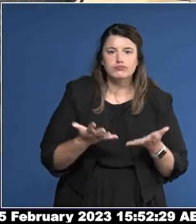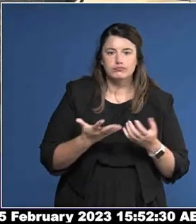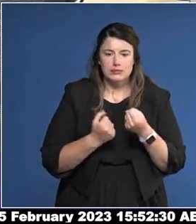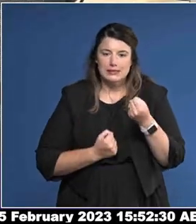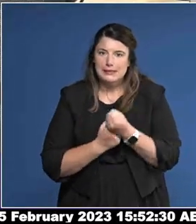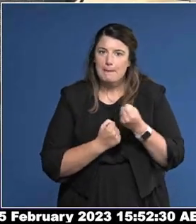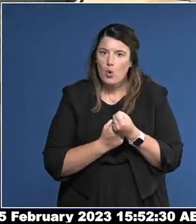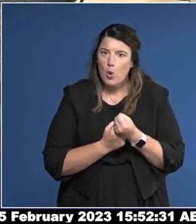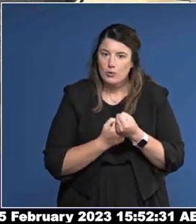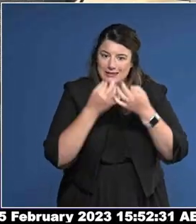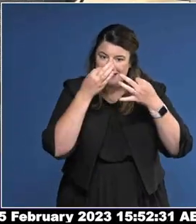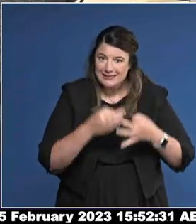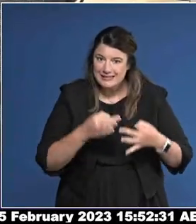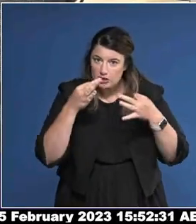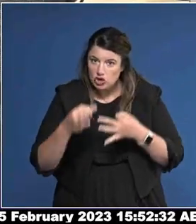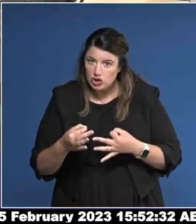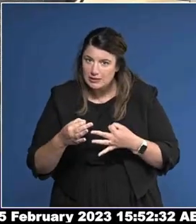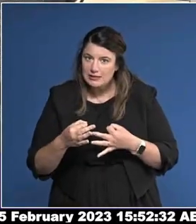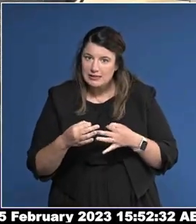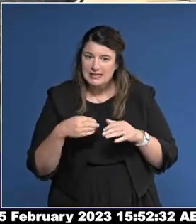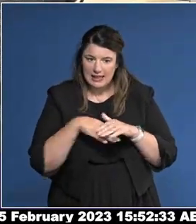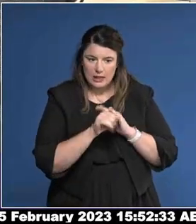model? MS LEIGH: Yes.